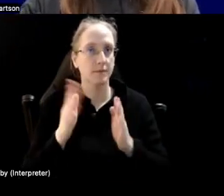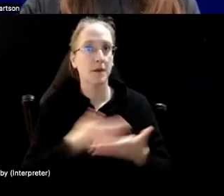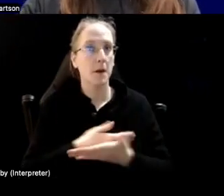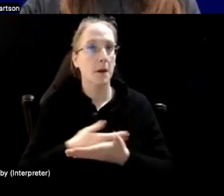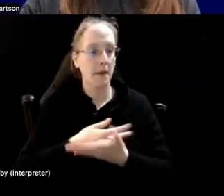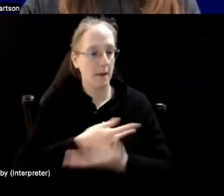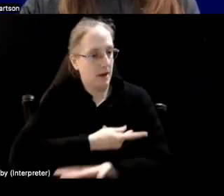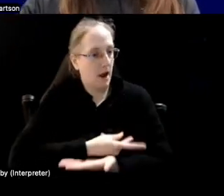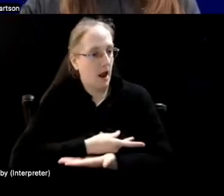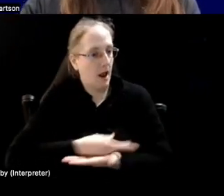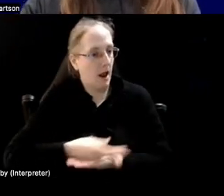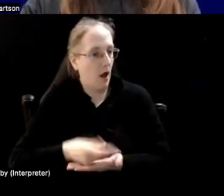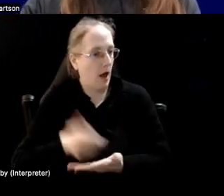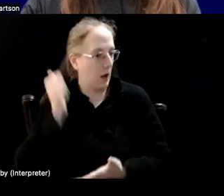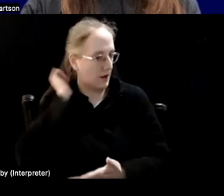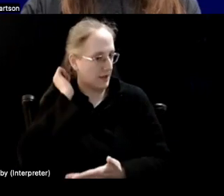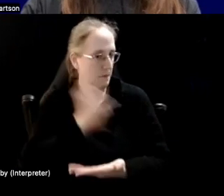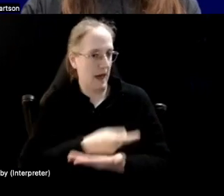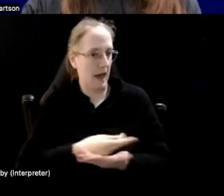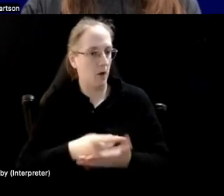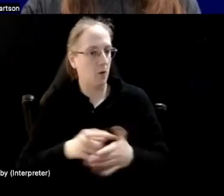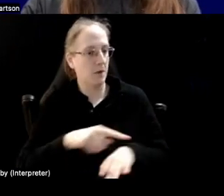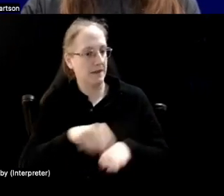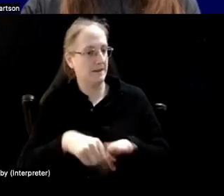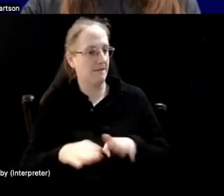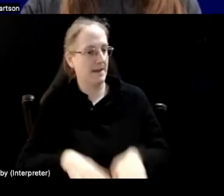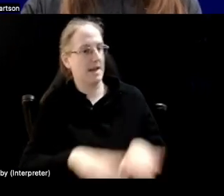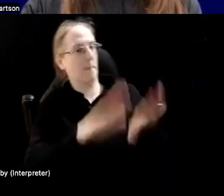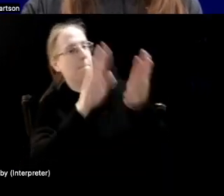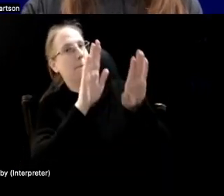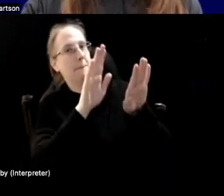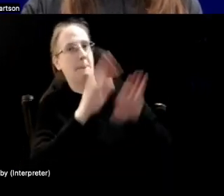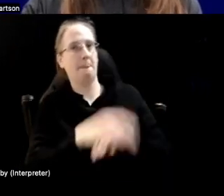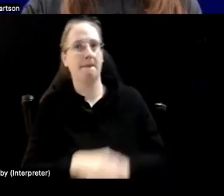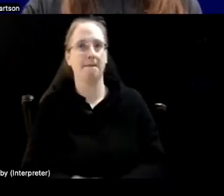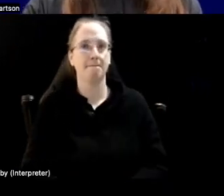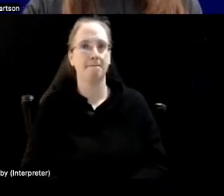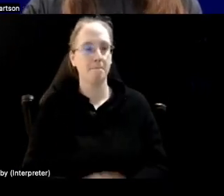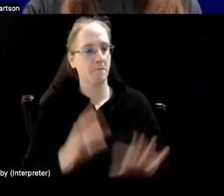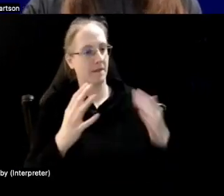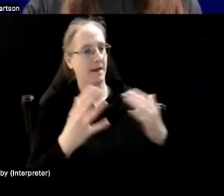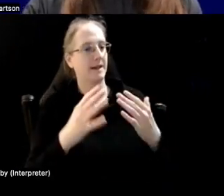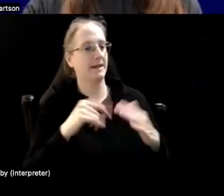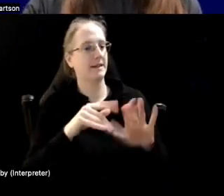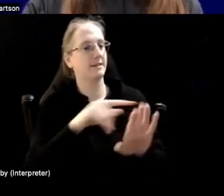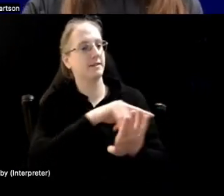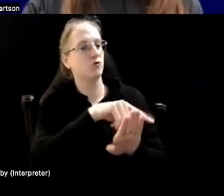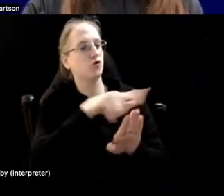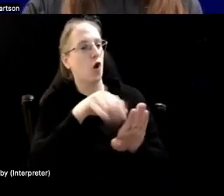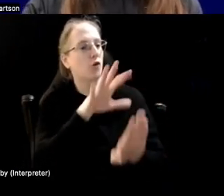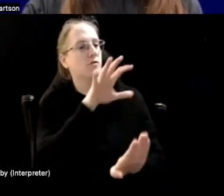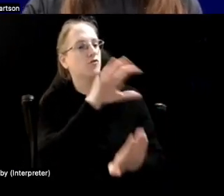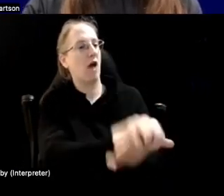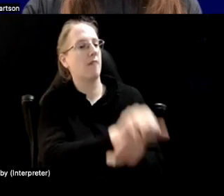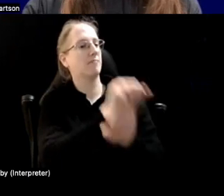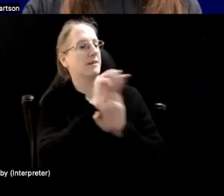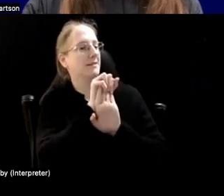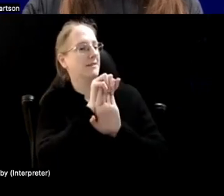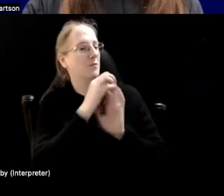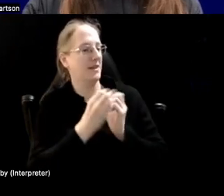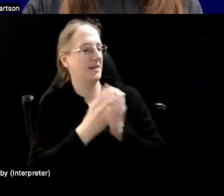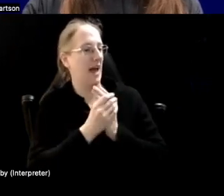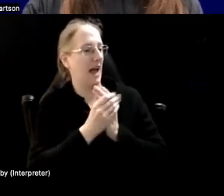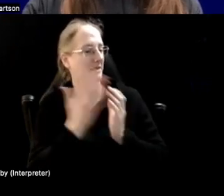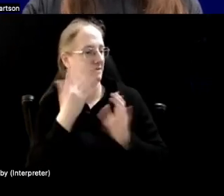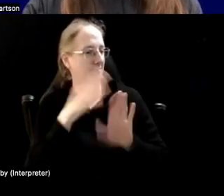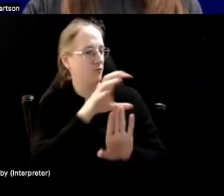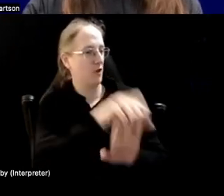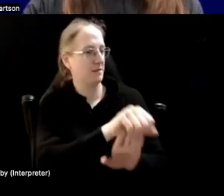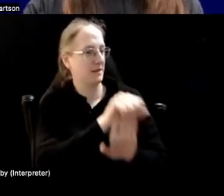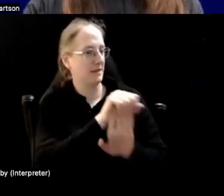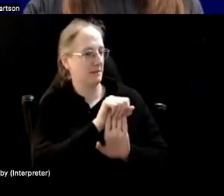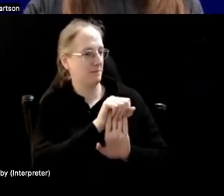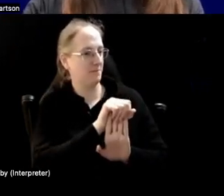here with his feet and legs in the air and he is grasping his toes with his hands with the joy and